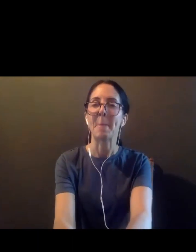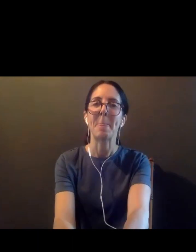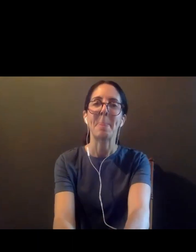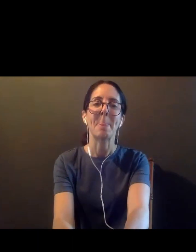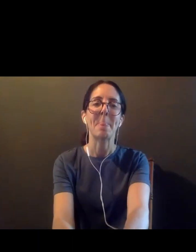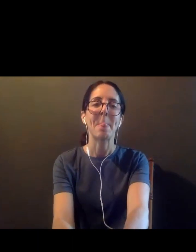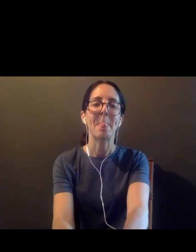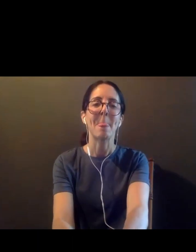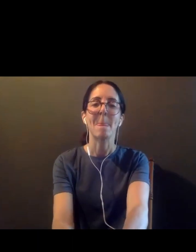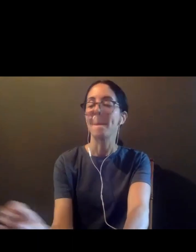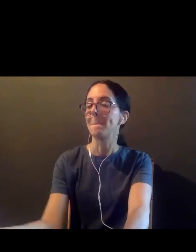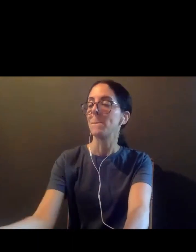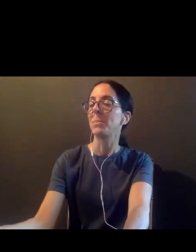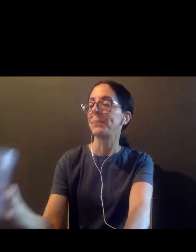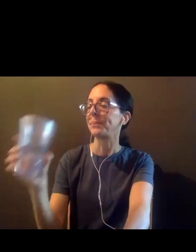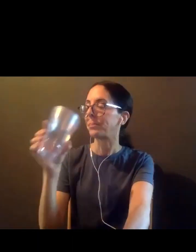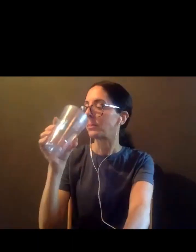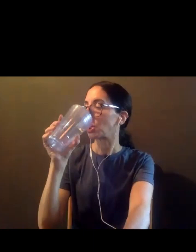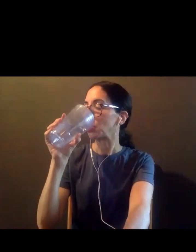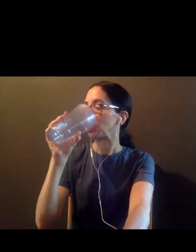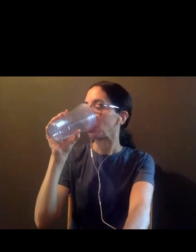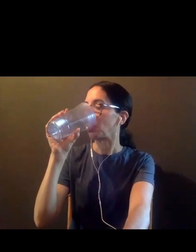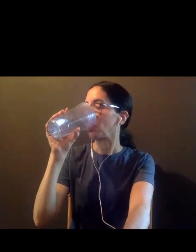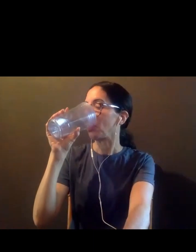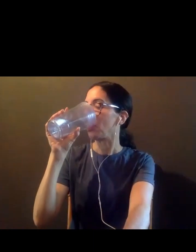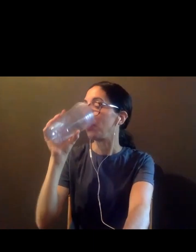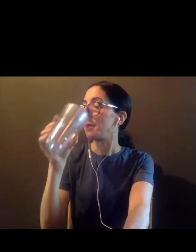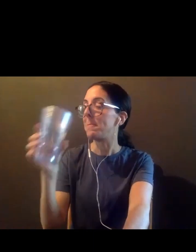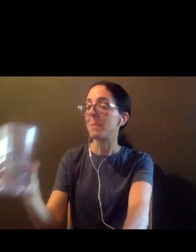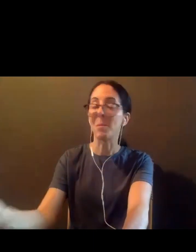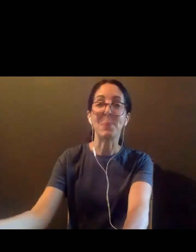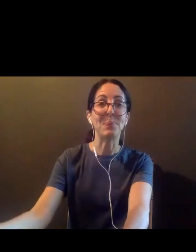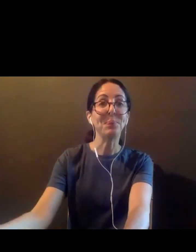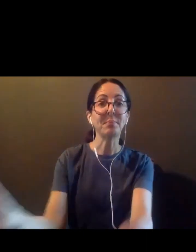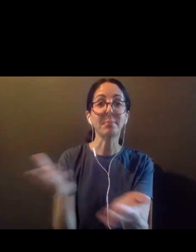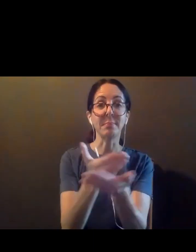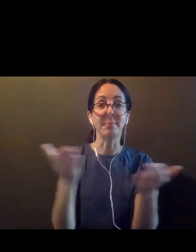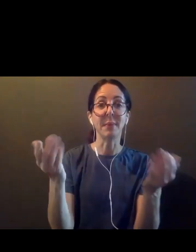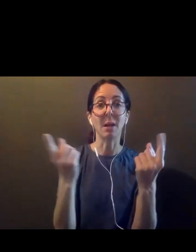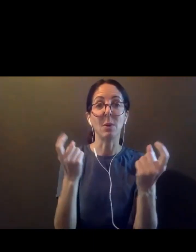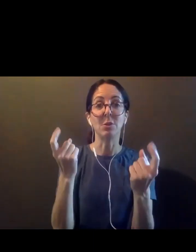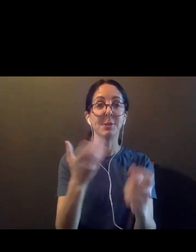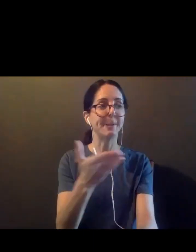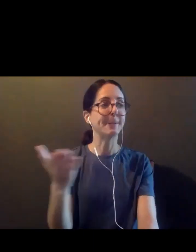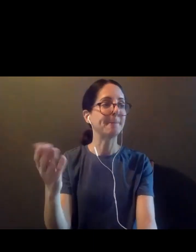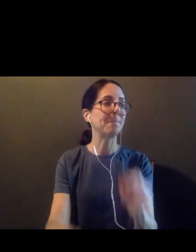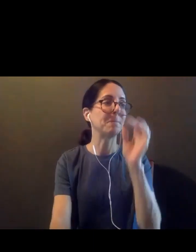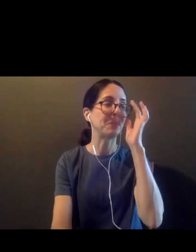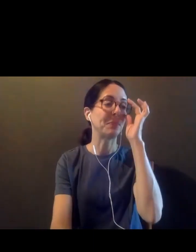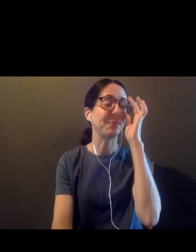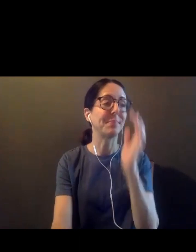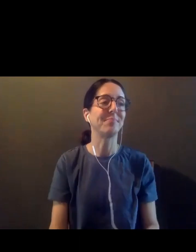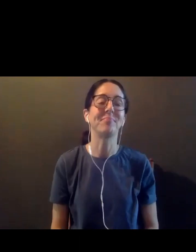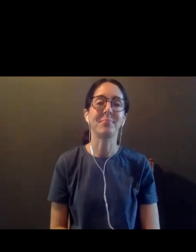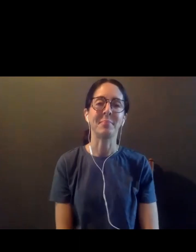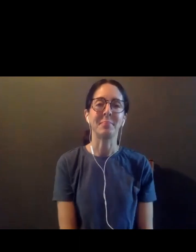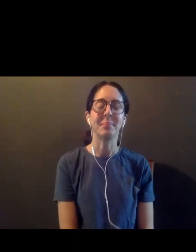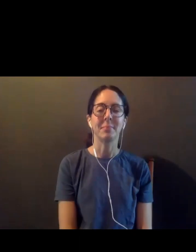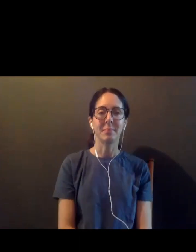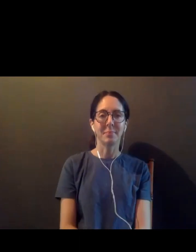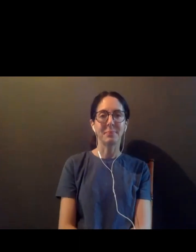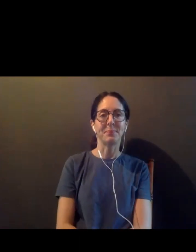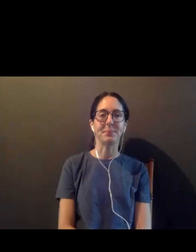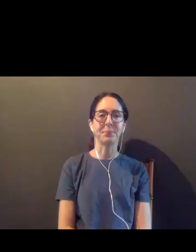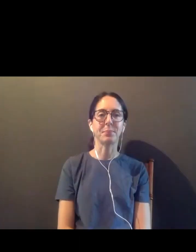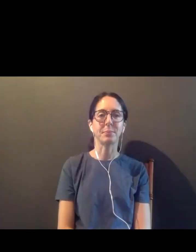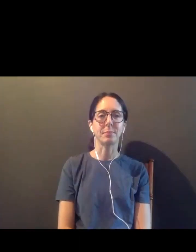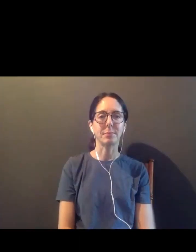So, anyone have any questions to pose for our panelists?